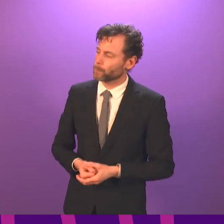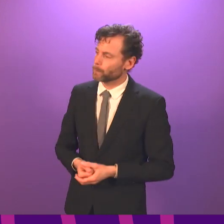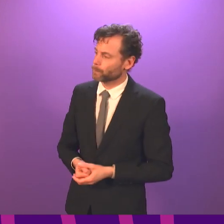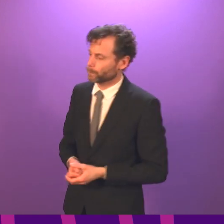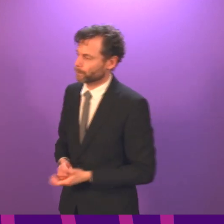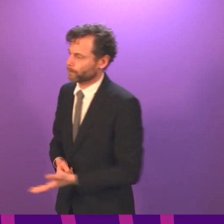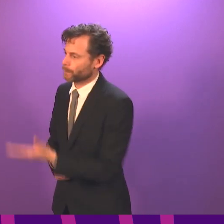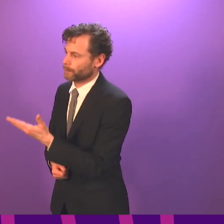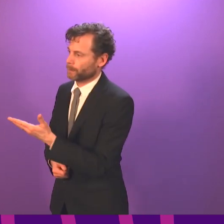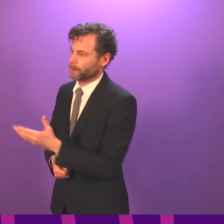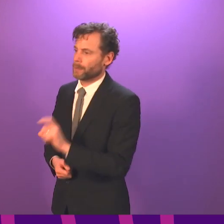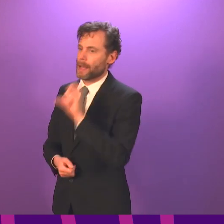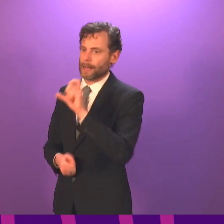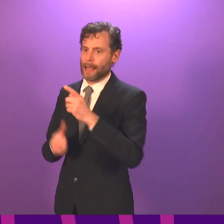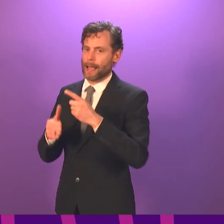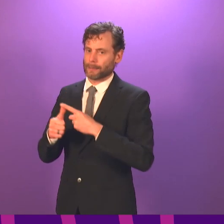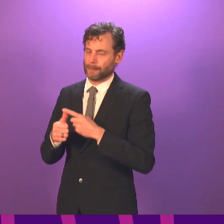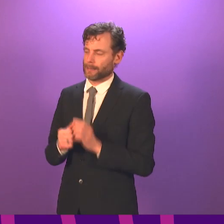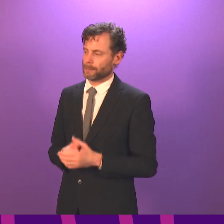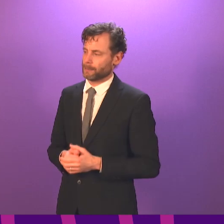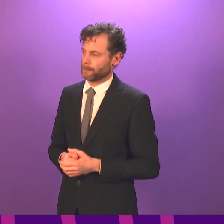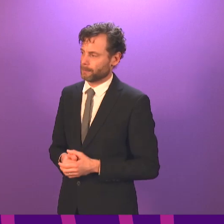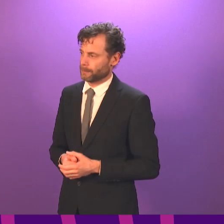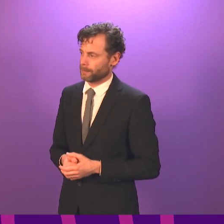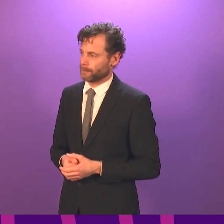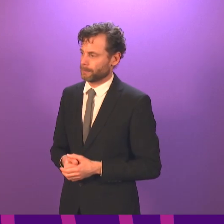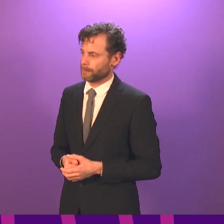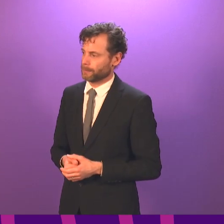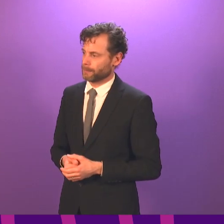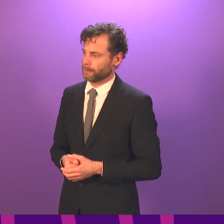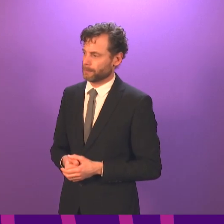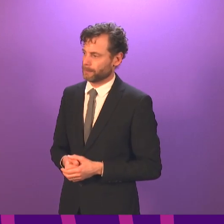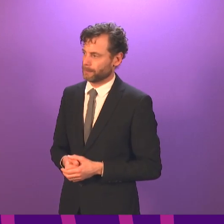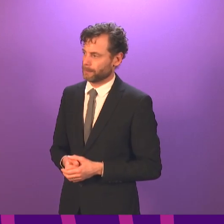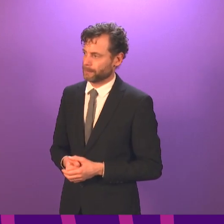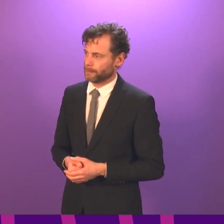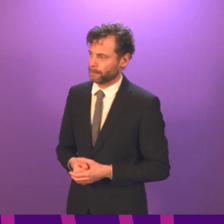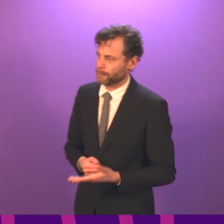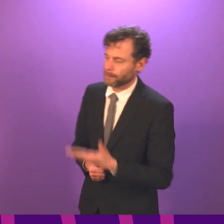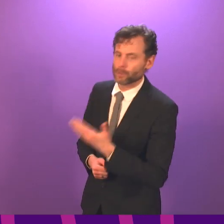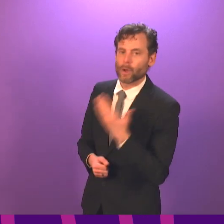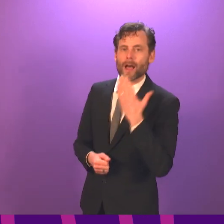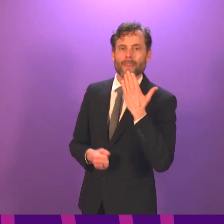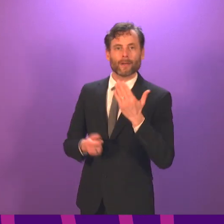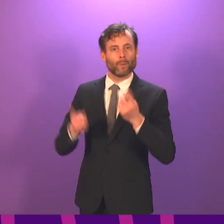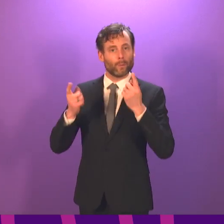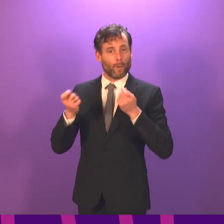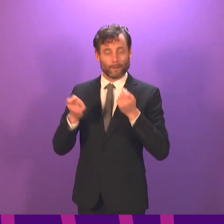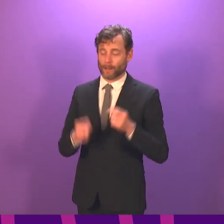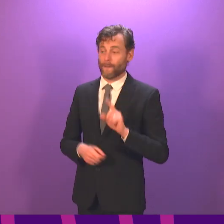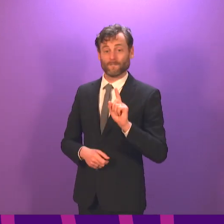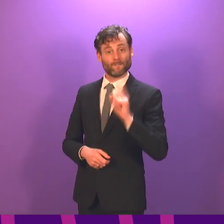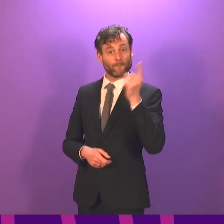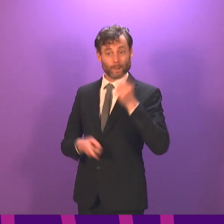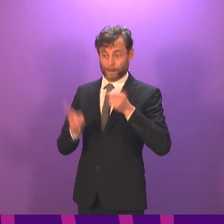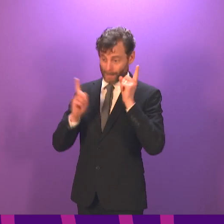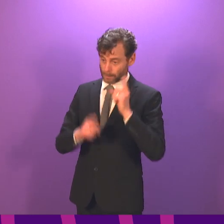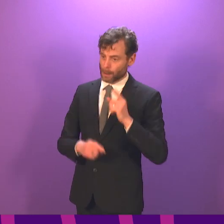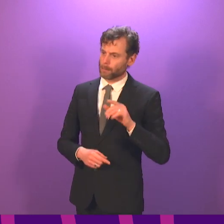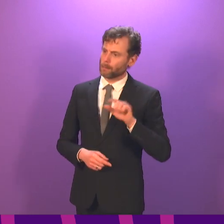Clare Adamson (Motherwell and Wishaw) (SNP): My office has been contacted by third sector